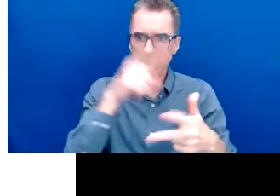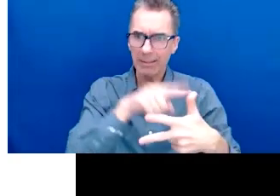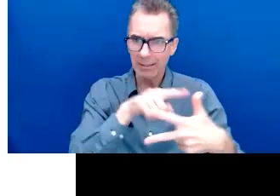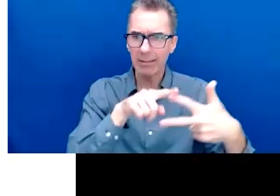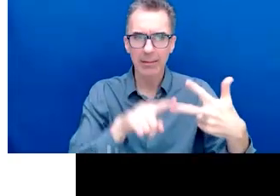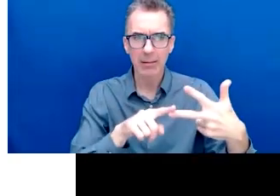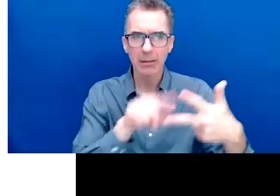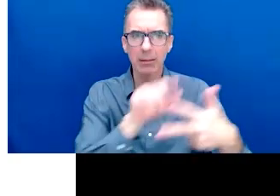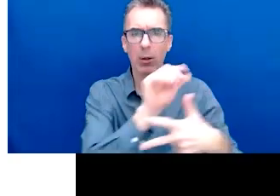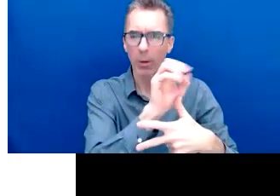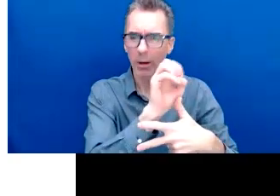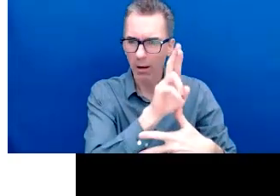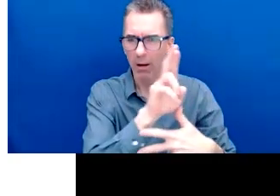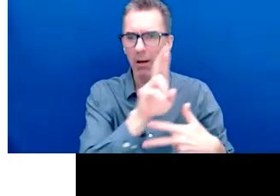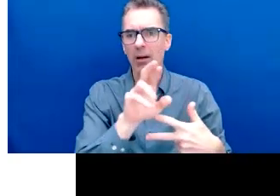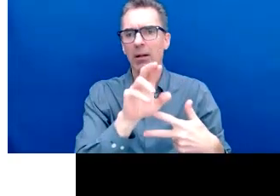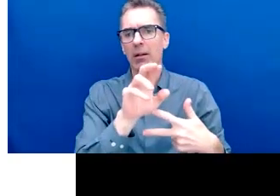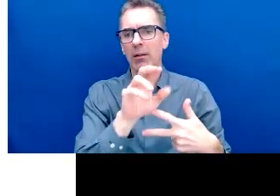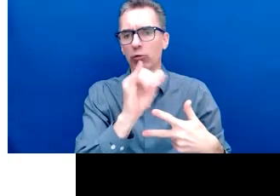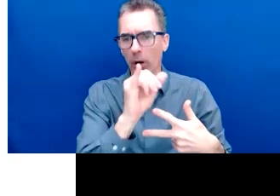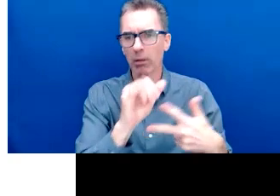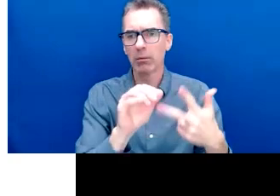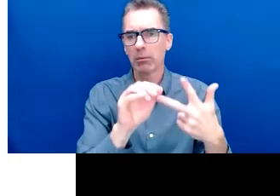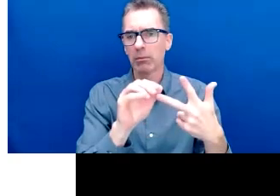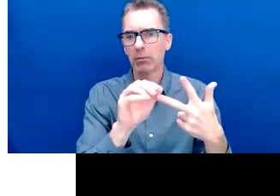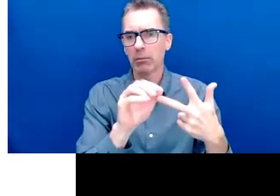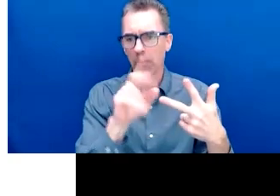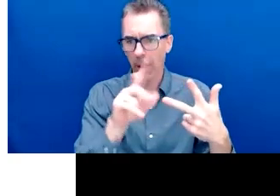there is a California law that says that all California